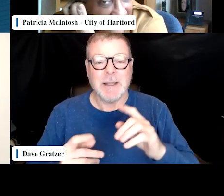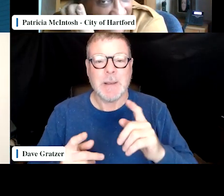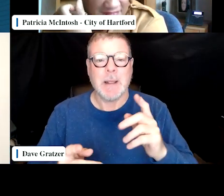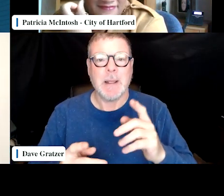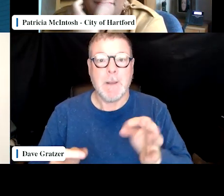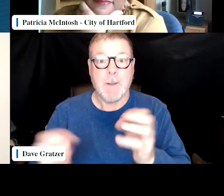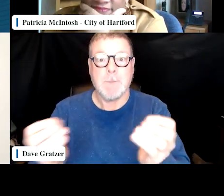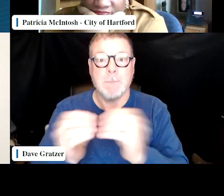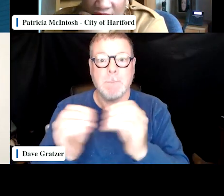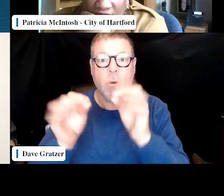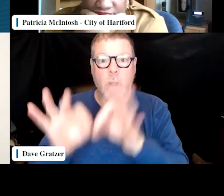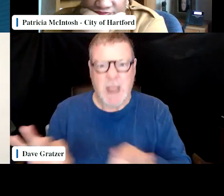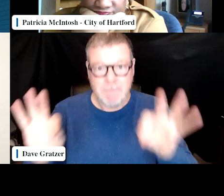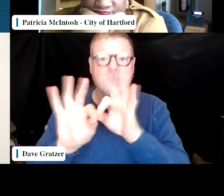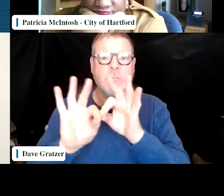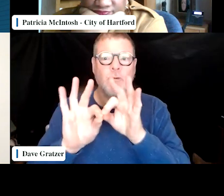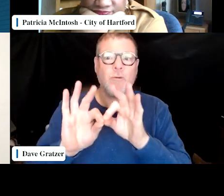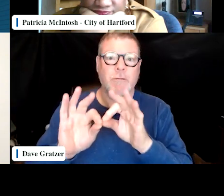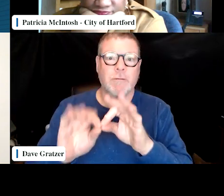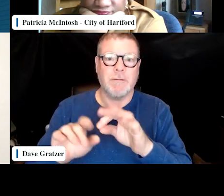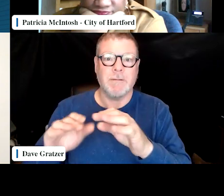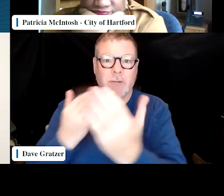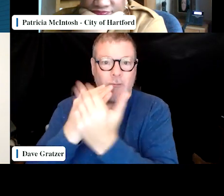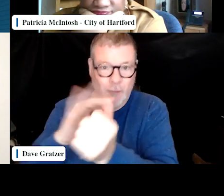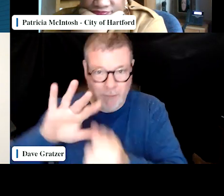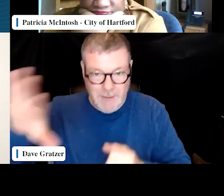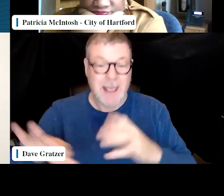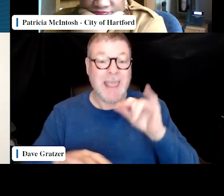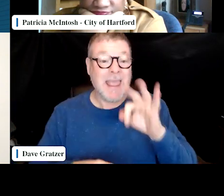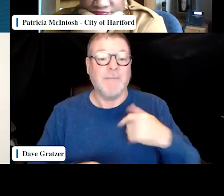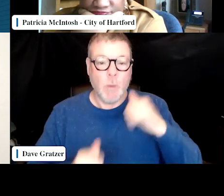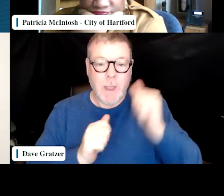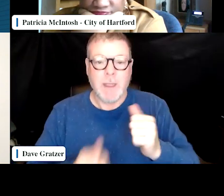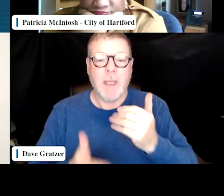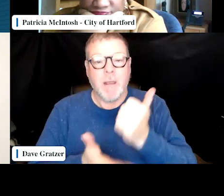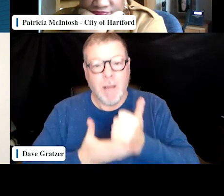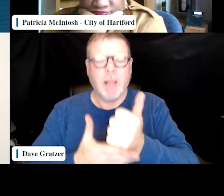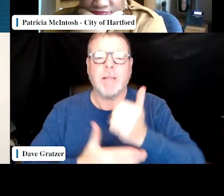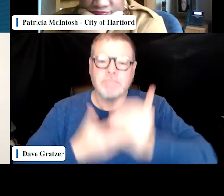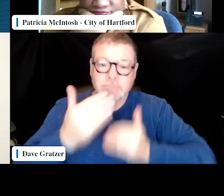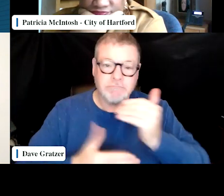and we can worry about emotionally distressed, loitering, mental health, substance use.